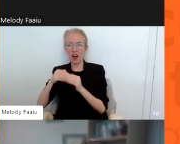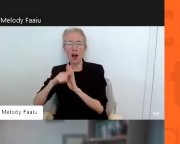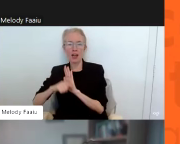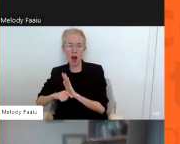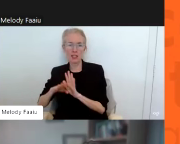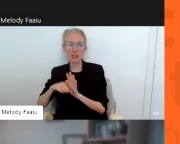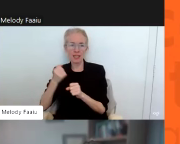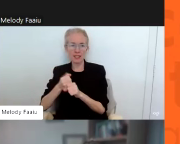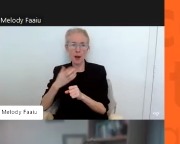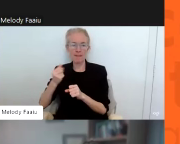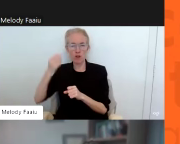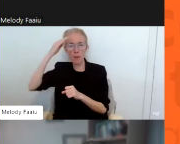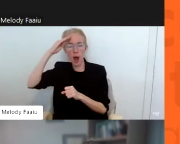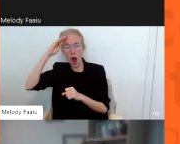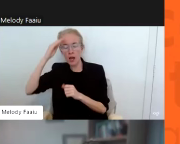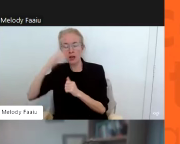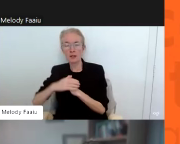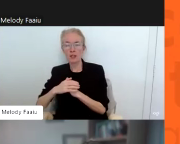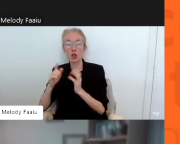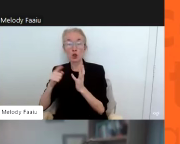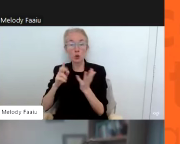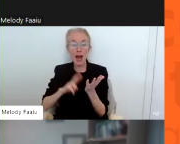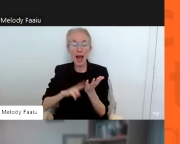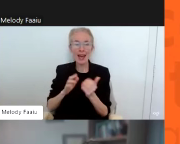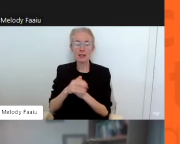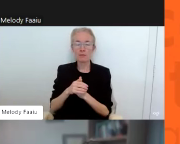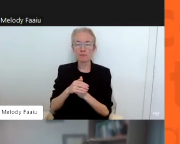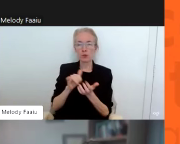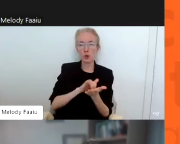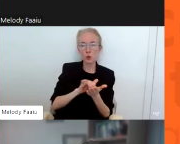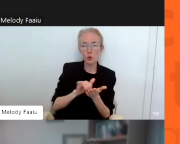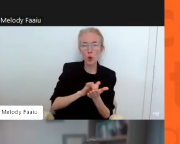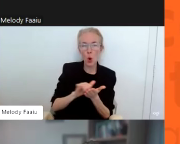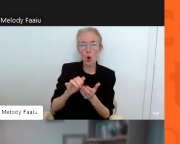from New York, from Auckland. We don't need to write any more first